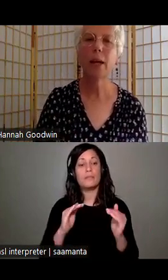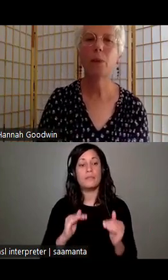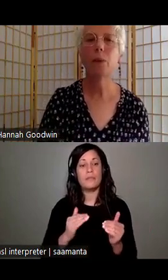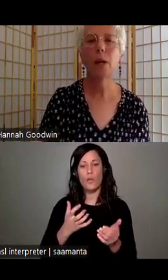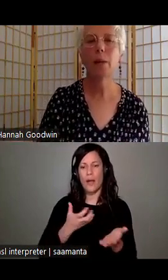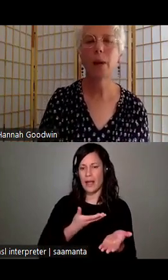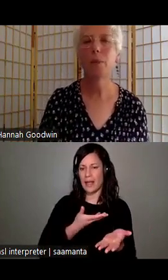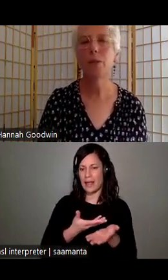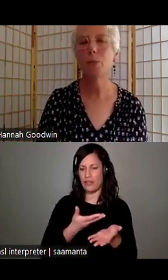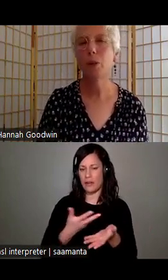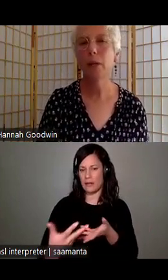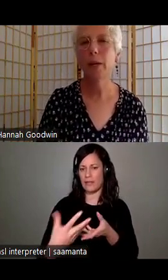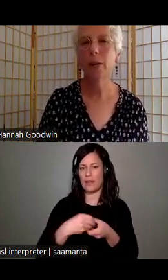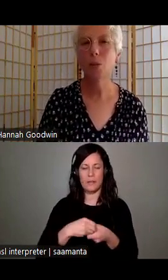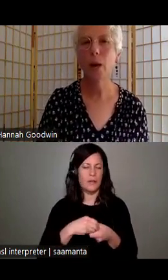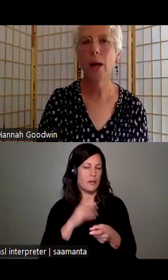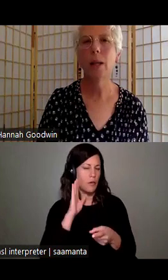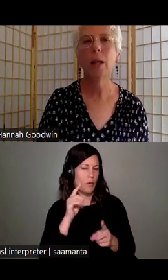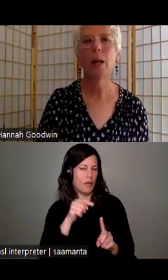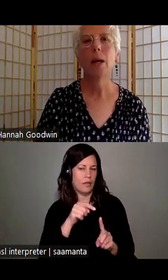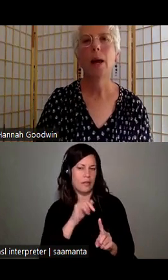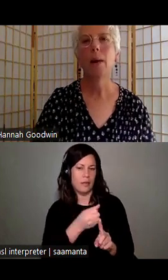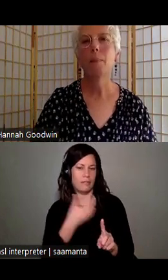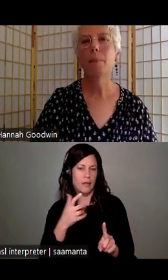and we will talk about this more later as well.